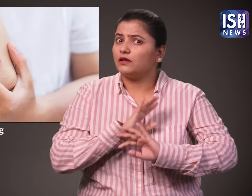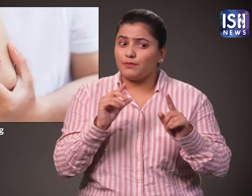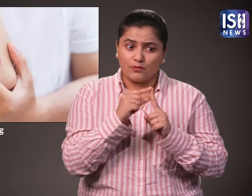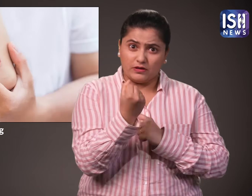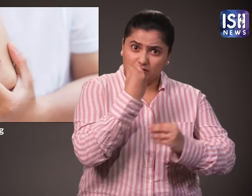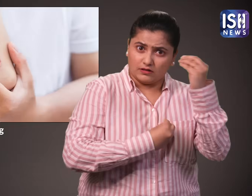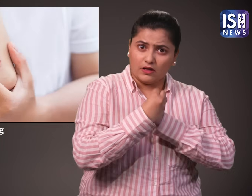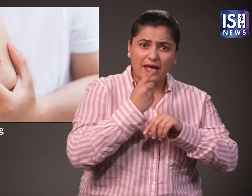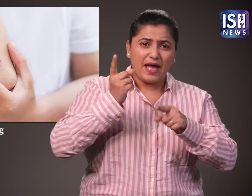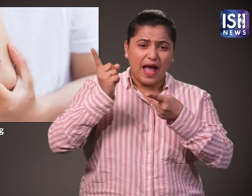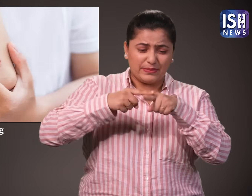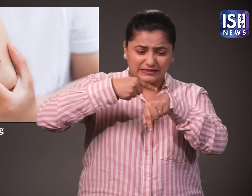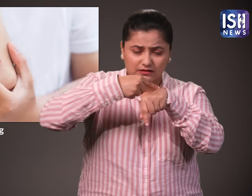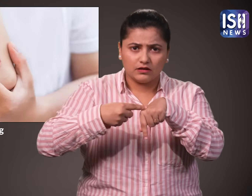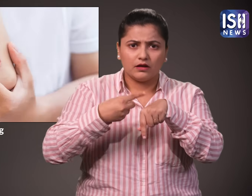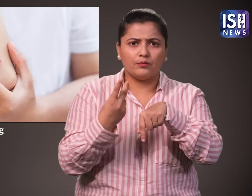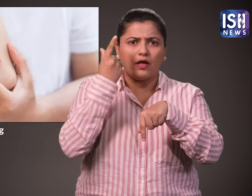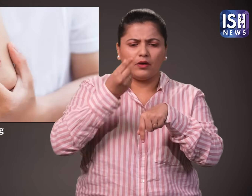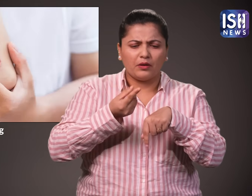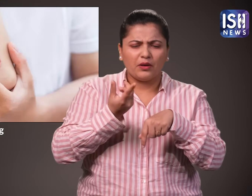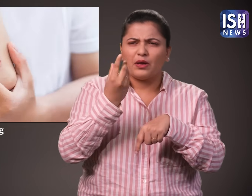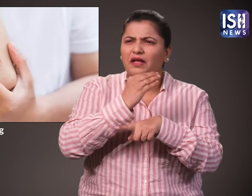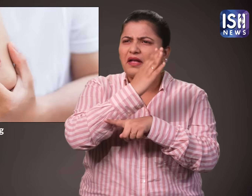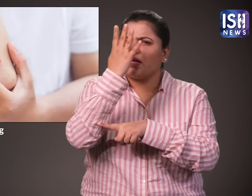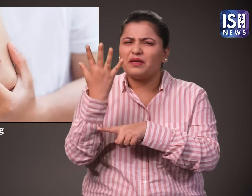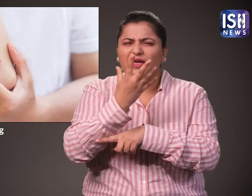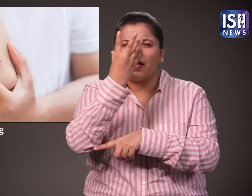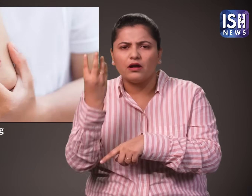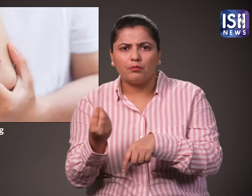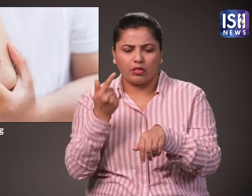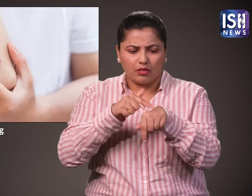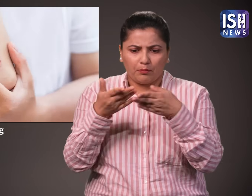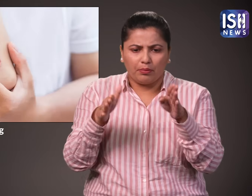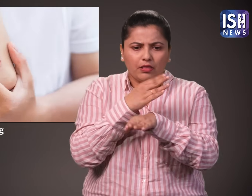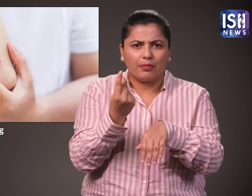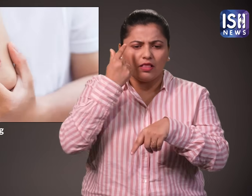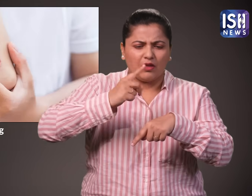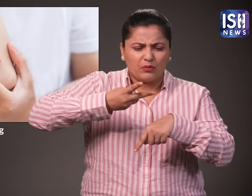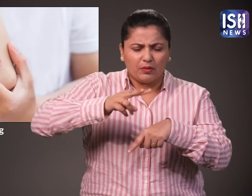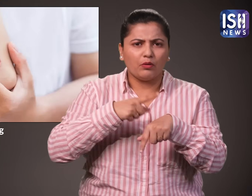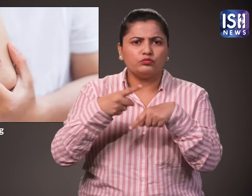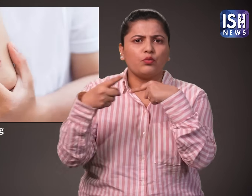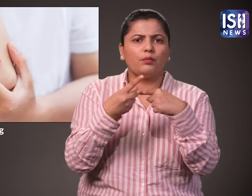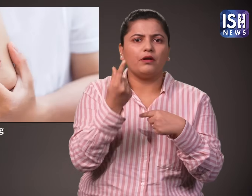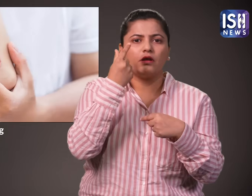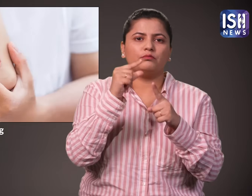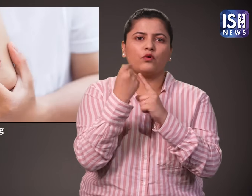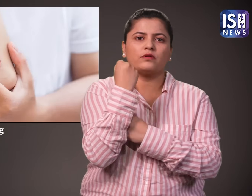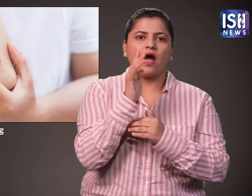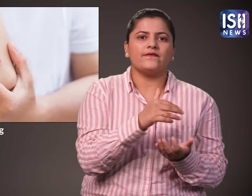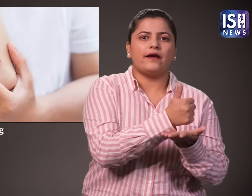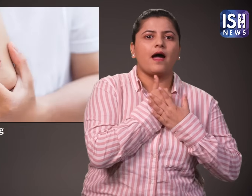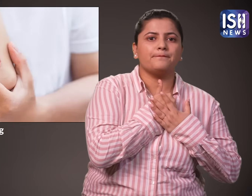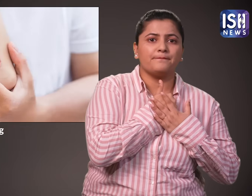Protein aids in the repair of body tissues and promotes faster wound healing.